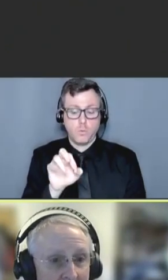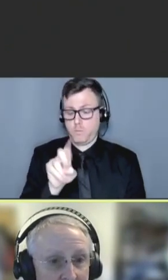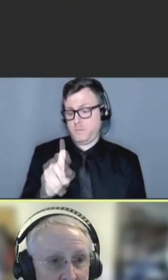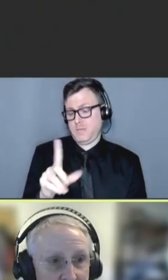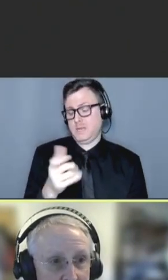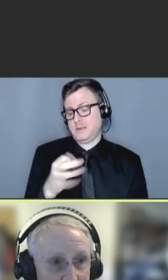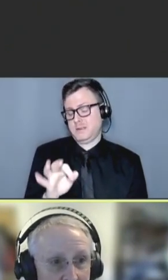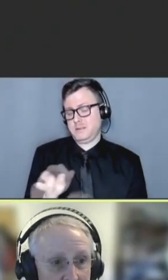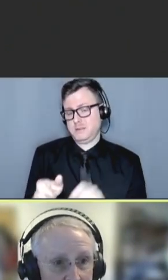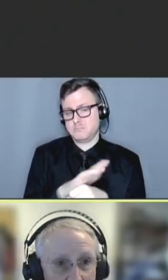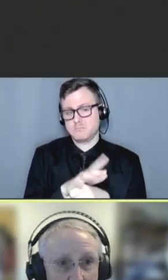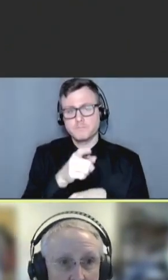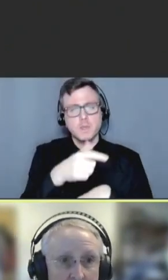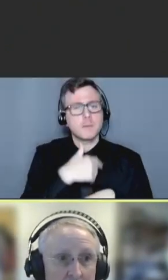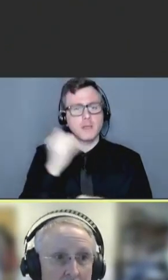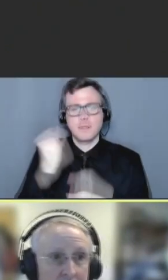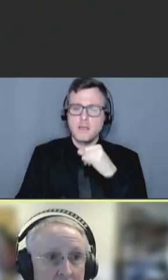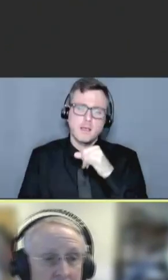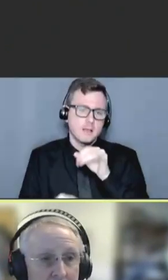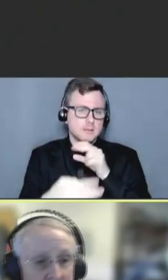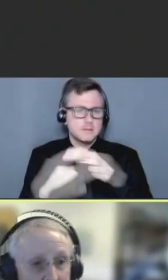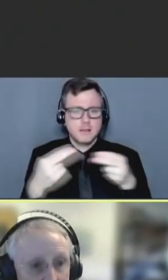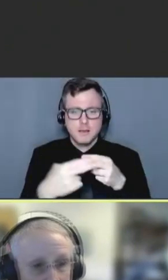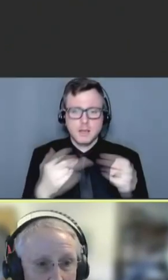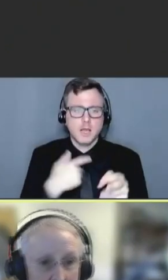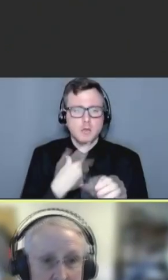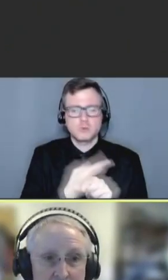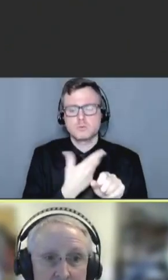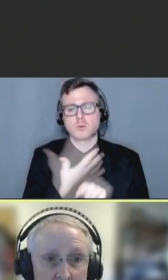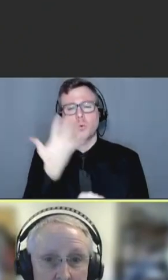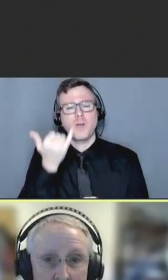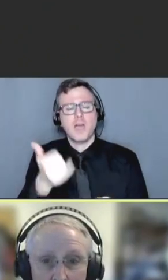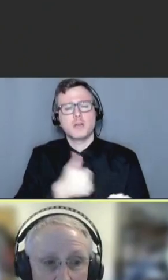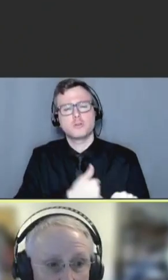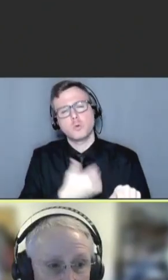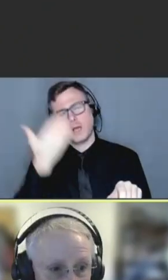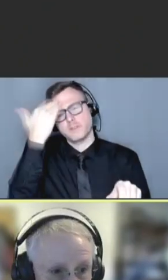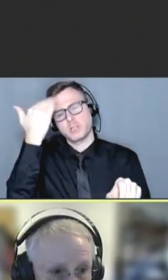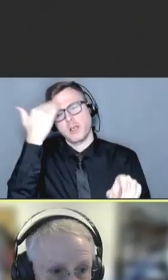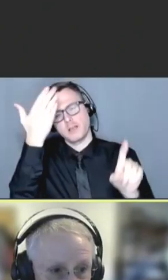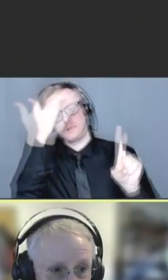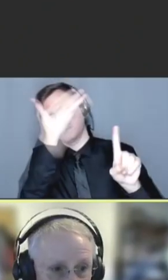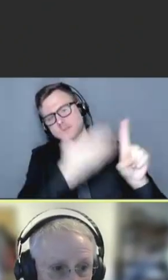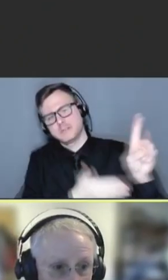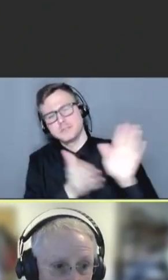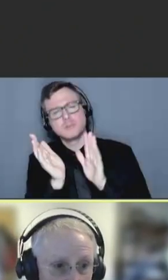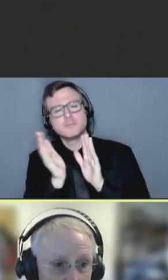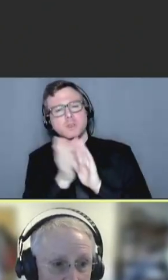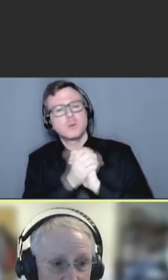And this is my final slide, and I use it to acknowledge our appreciation for Lauri Markowitz